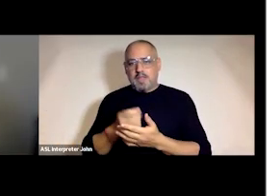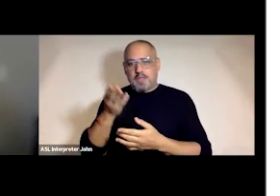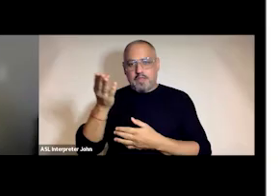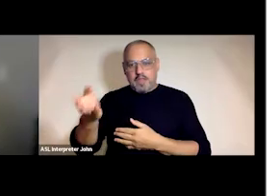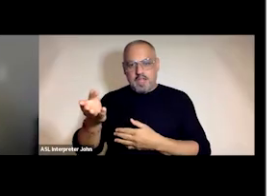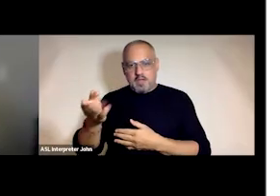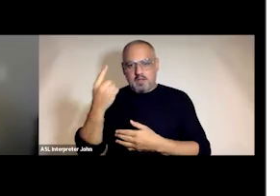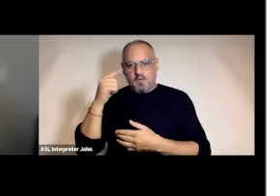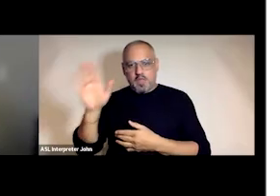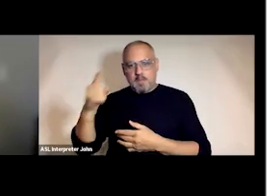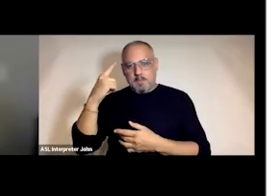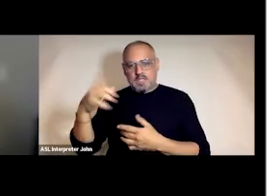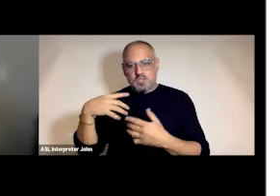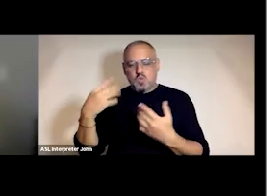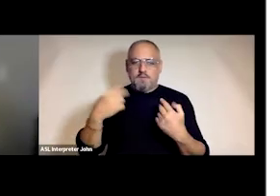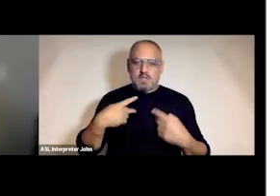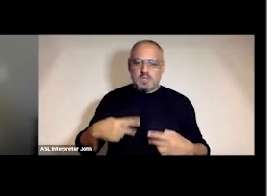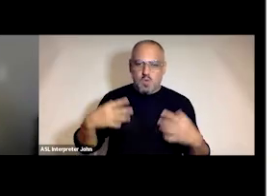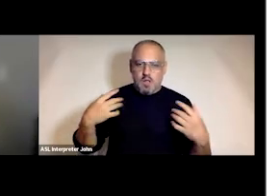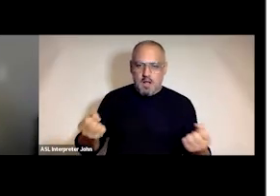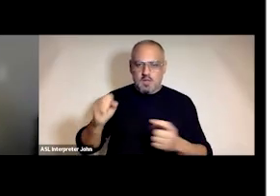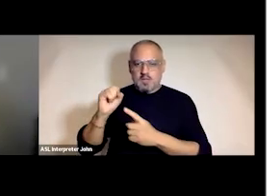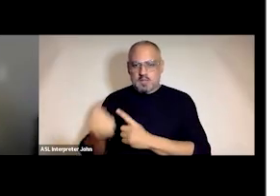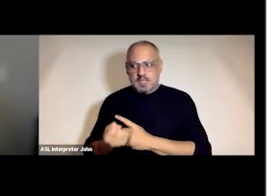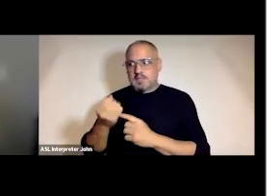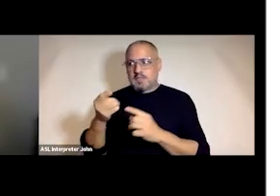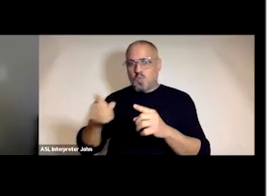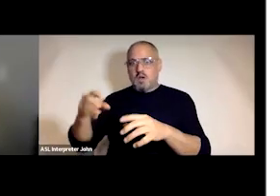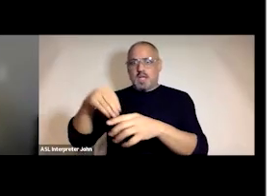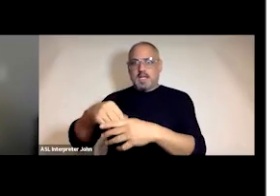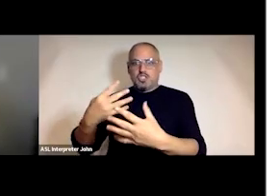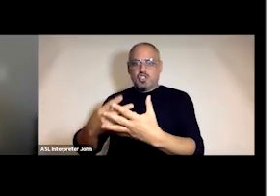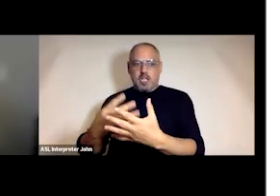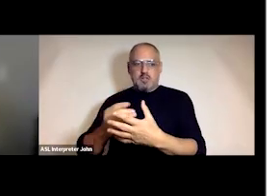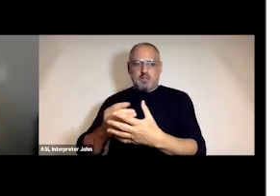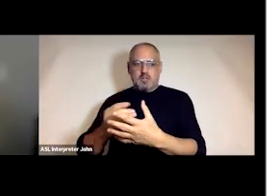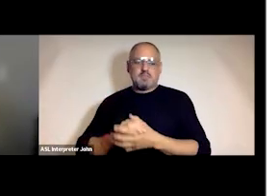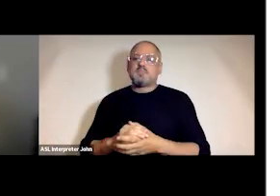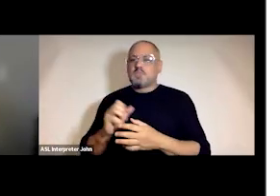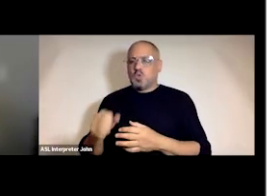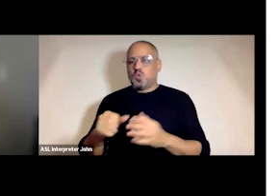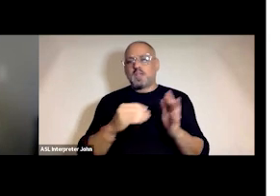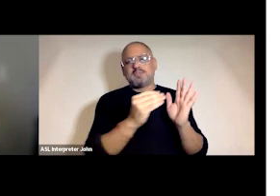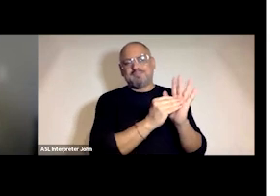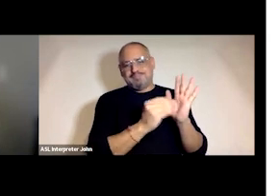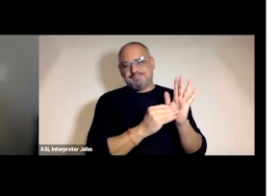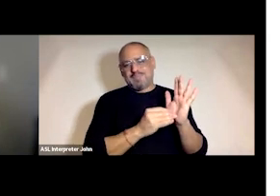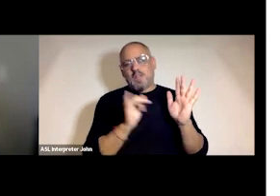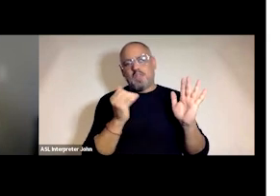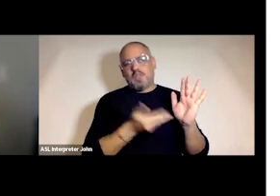for their mental and or physical health conditions while in jail or prison. You could highlight that in this section as well.